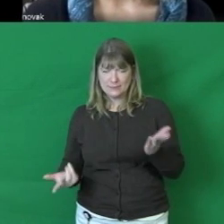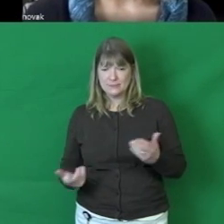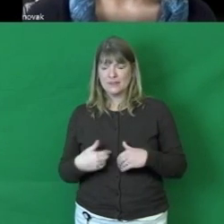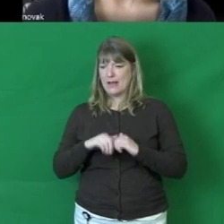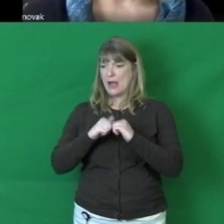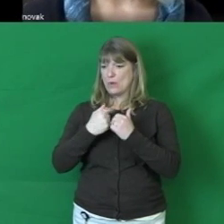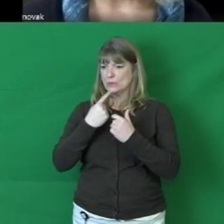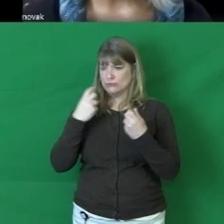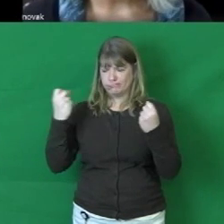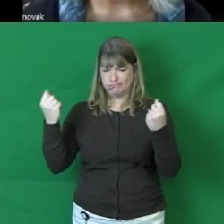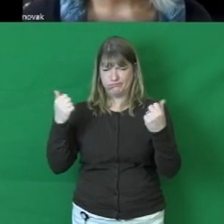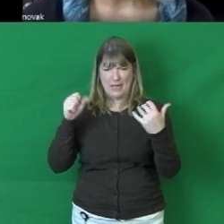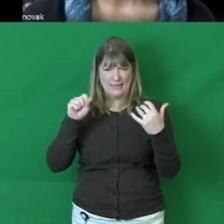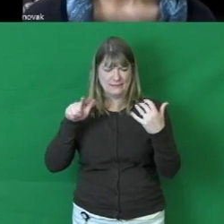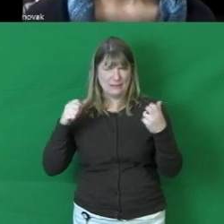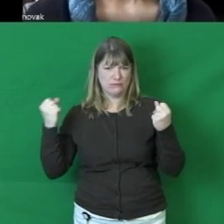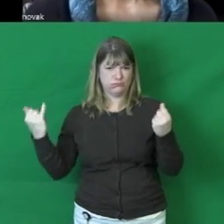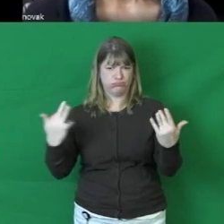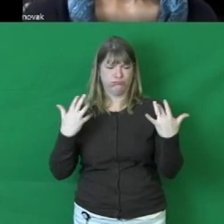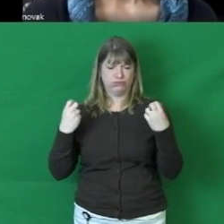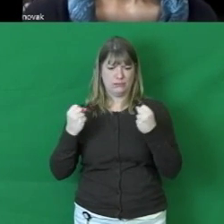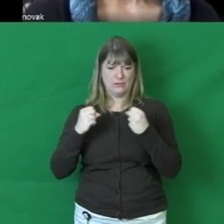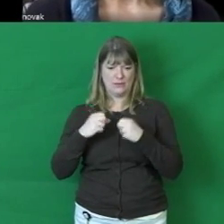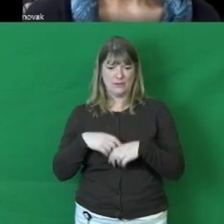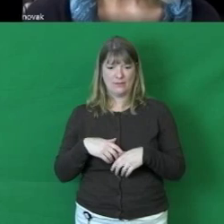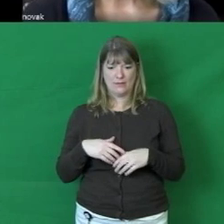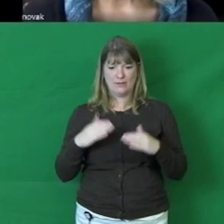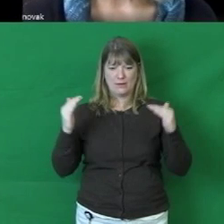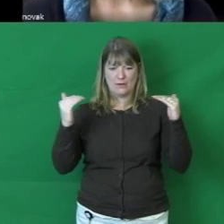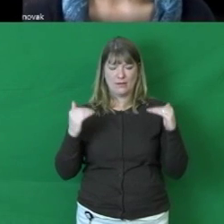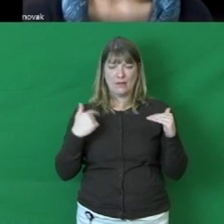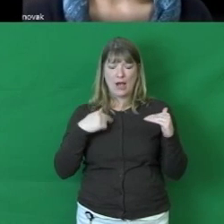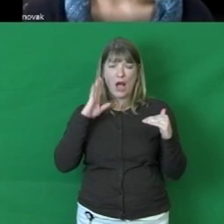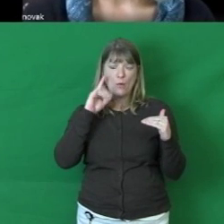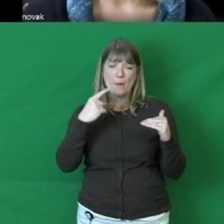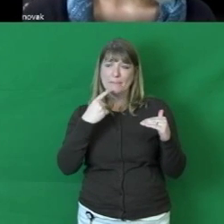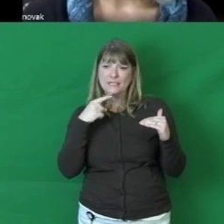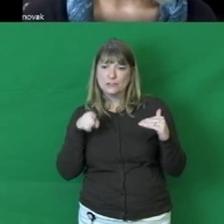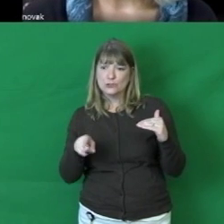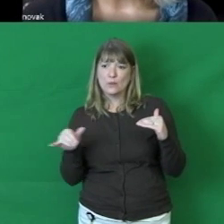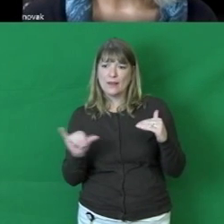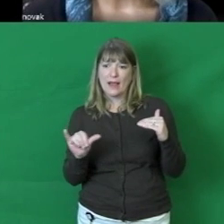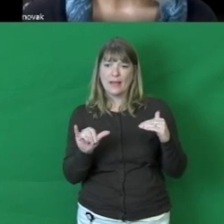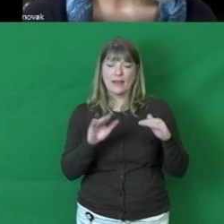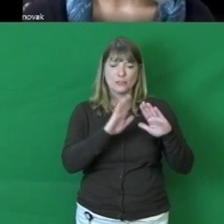How would you sign that ASL? "I'm going to miss you like a child misses their blanket."